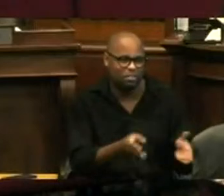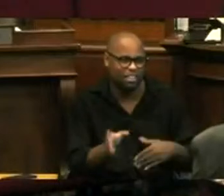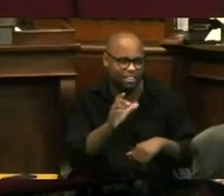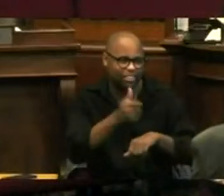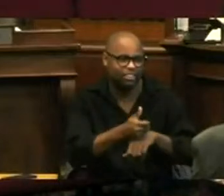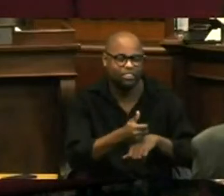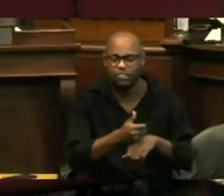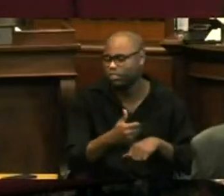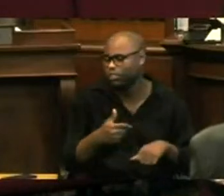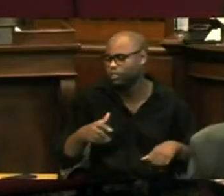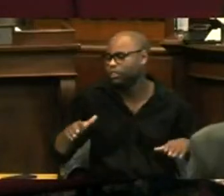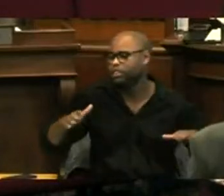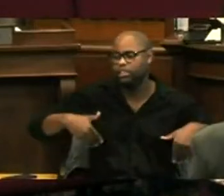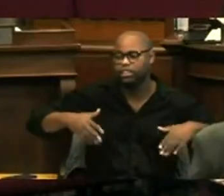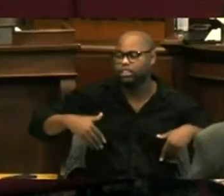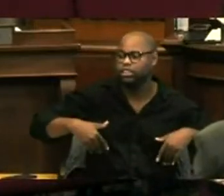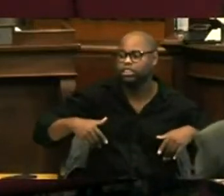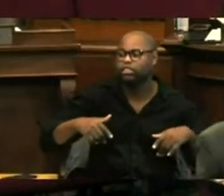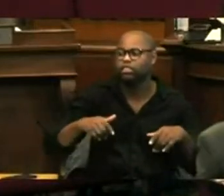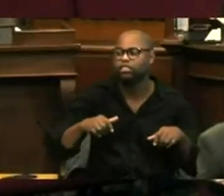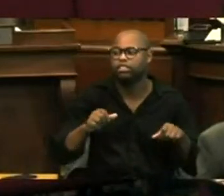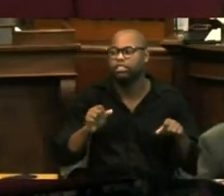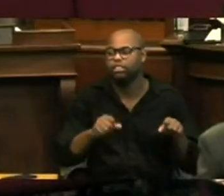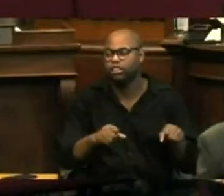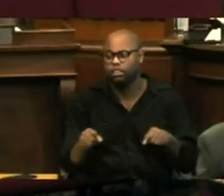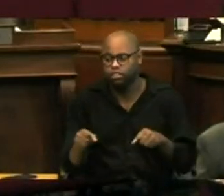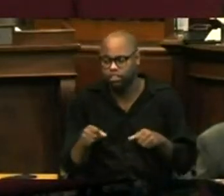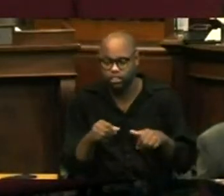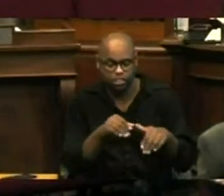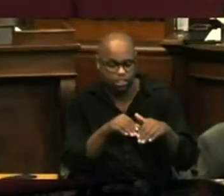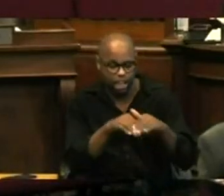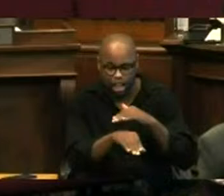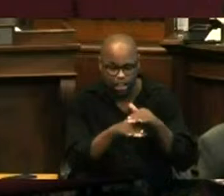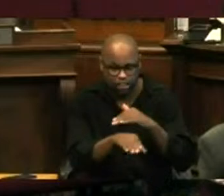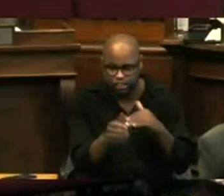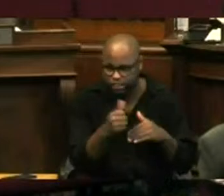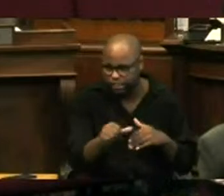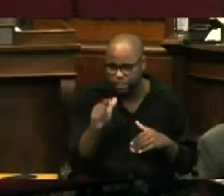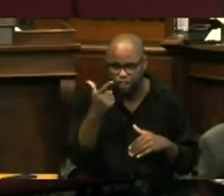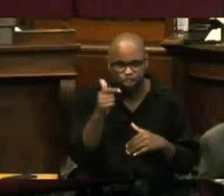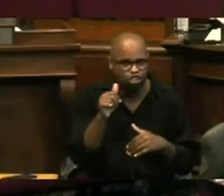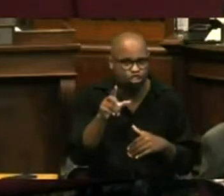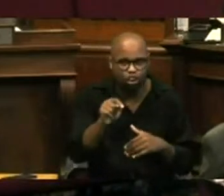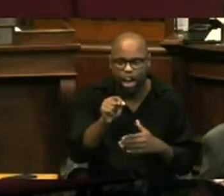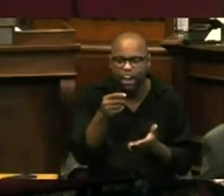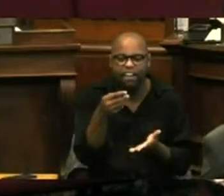exactly what we're going to do at Highland. They don't just give you money if you don't have